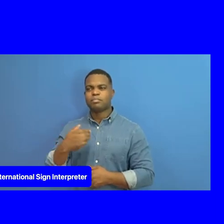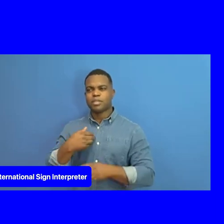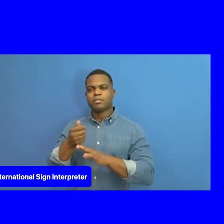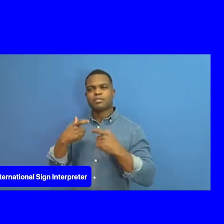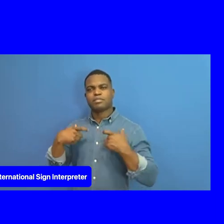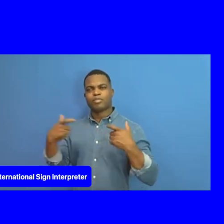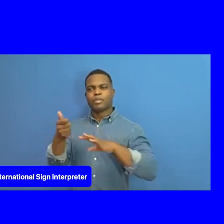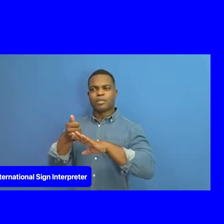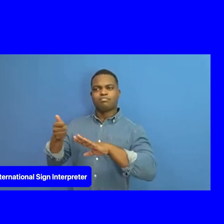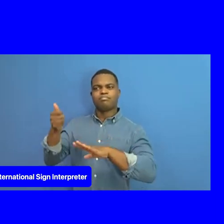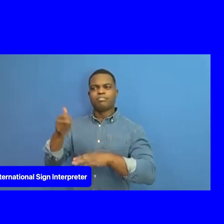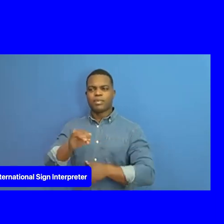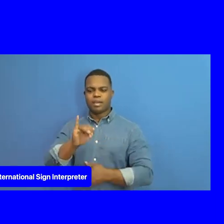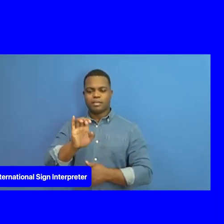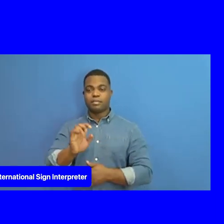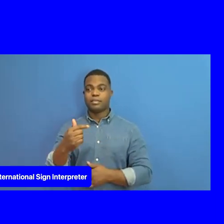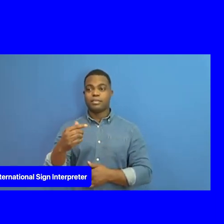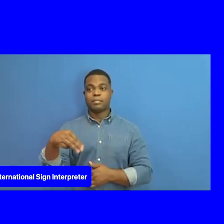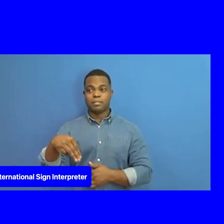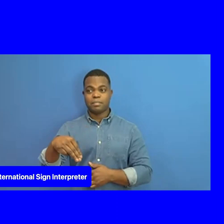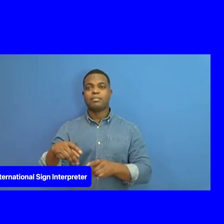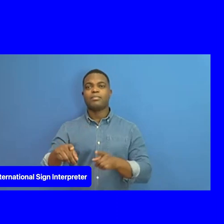For the next hour, the team and the partners